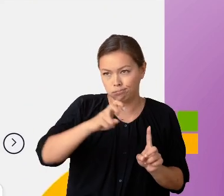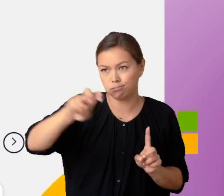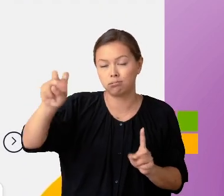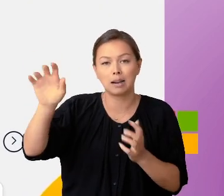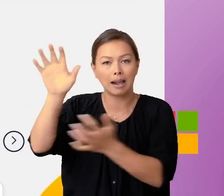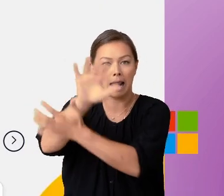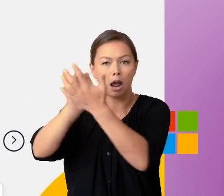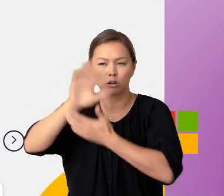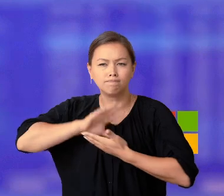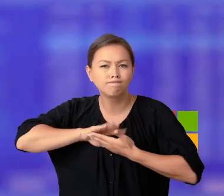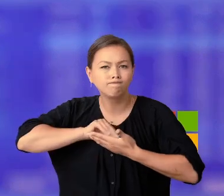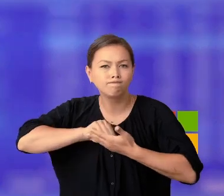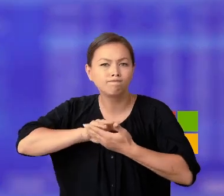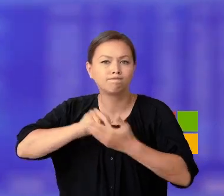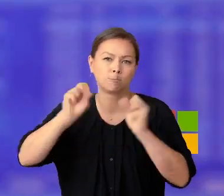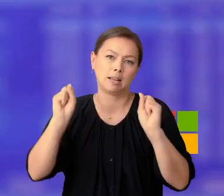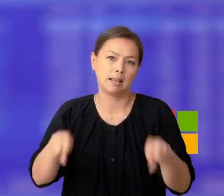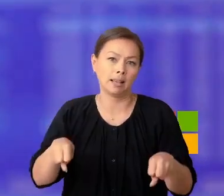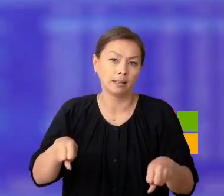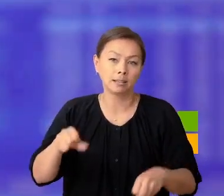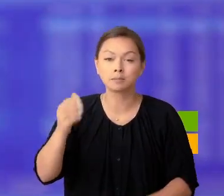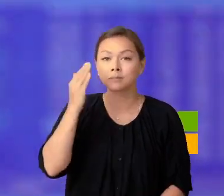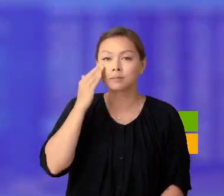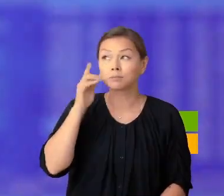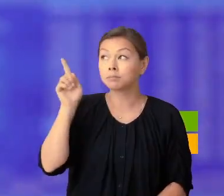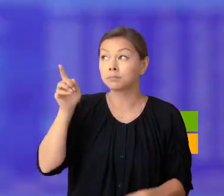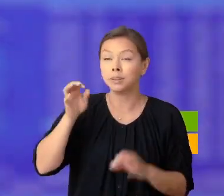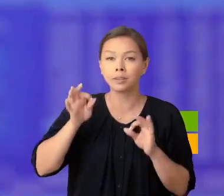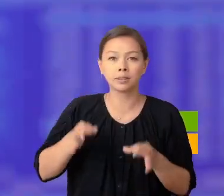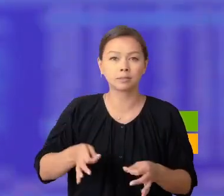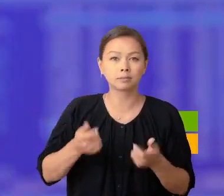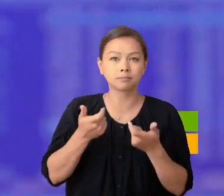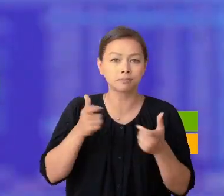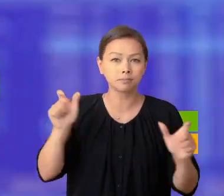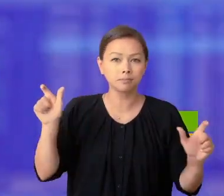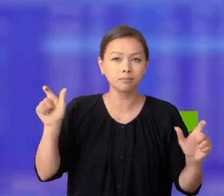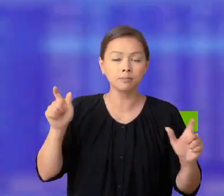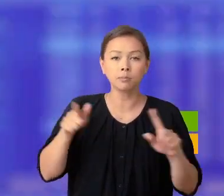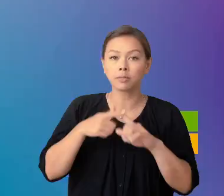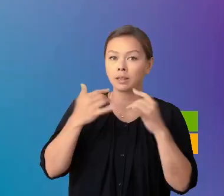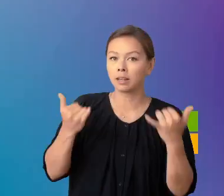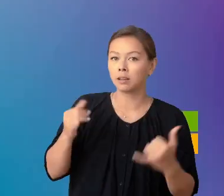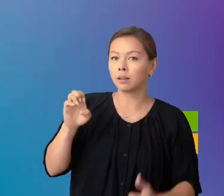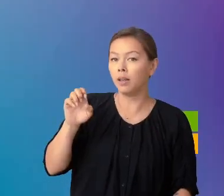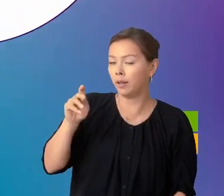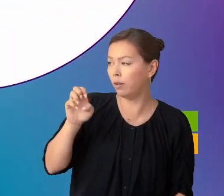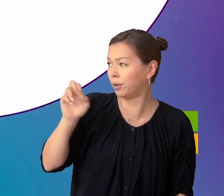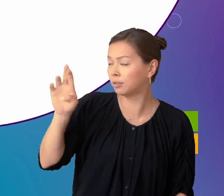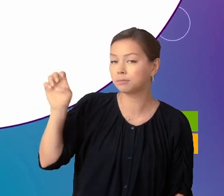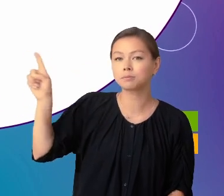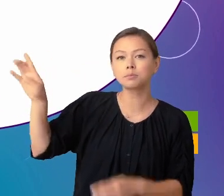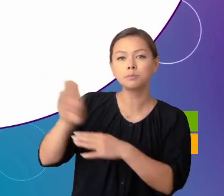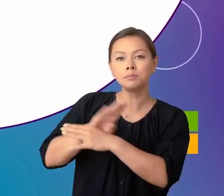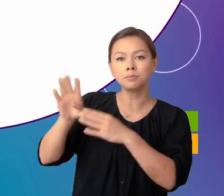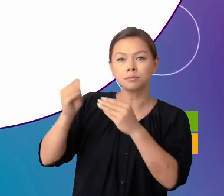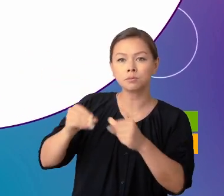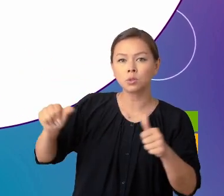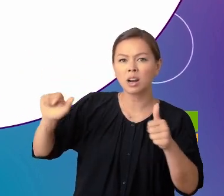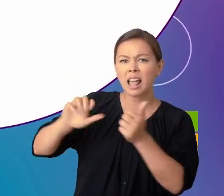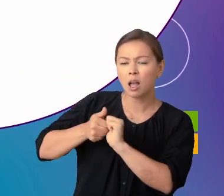to the cloud. We know cloud migration is a big decision for your business. Let's look at how our partner, Encore Business Solutions, was